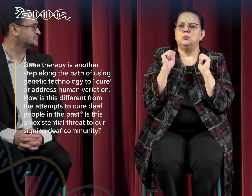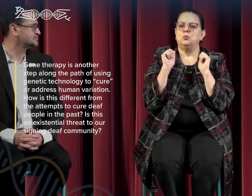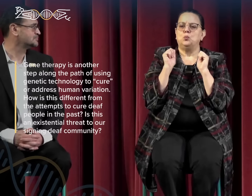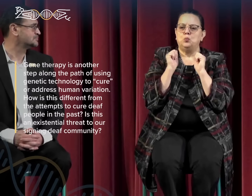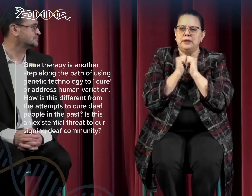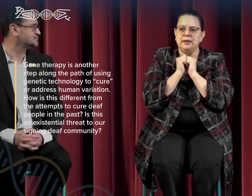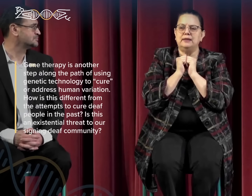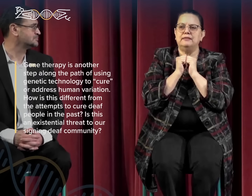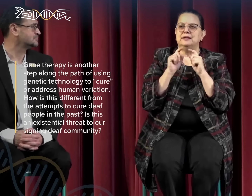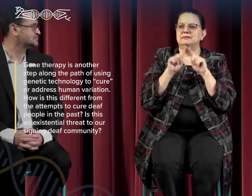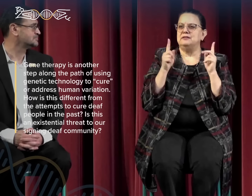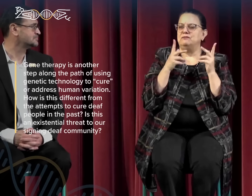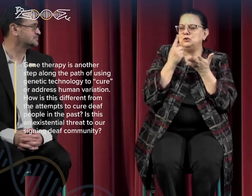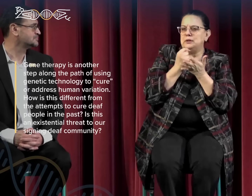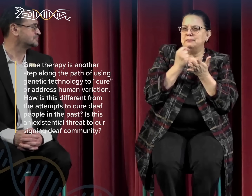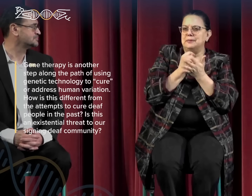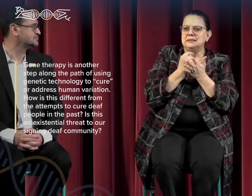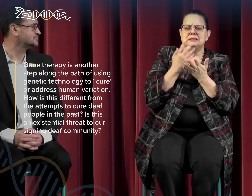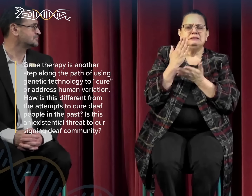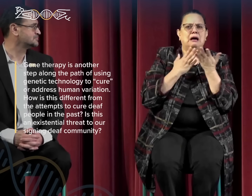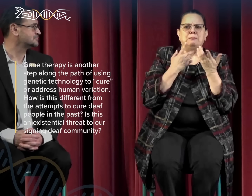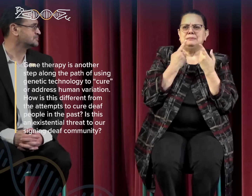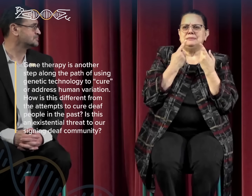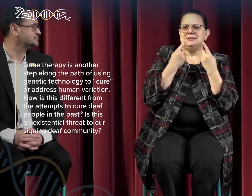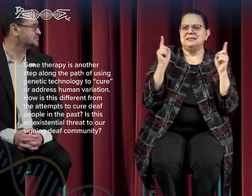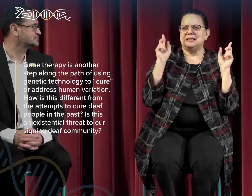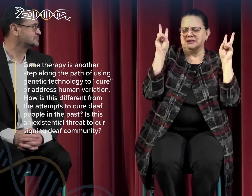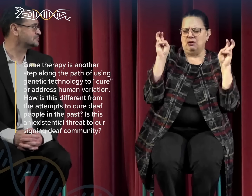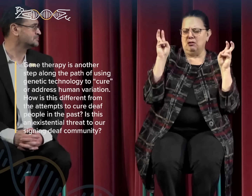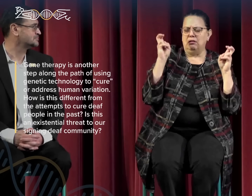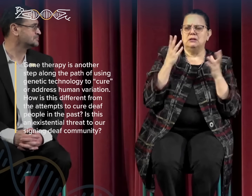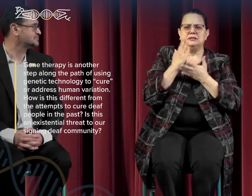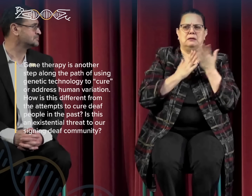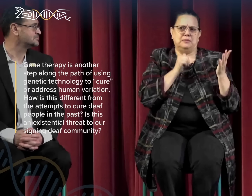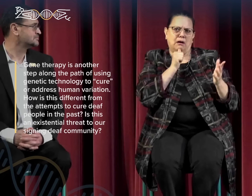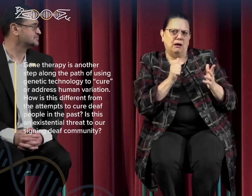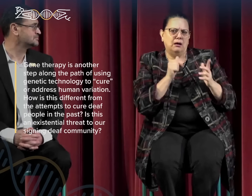There have been number of treatments tried to varying levels of